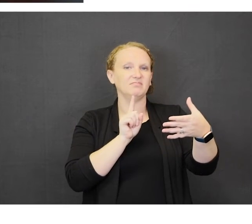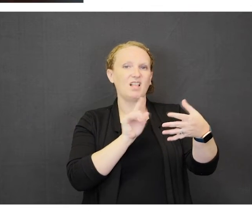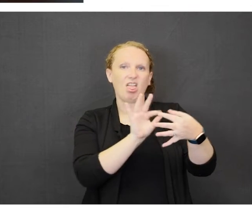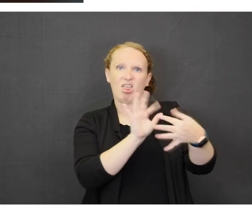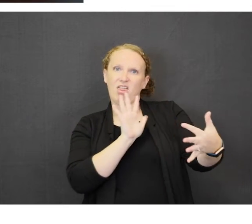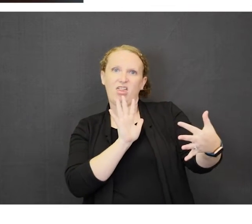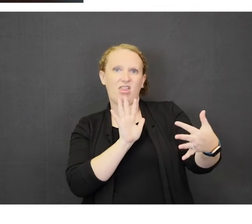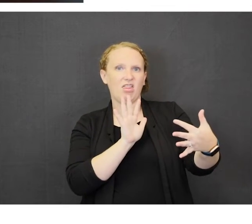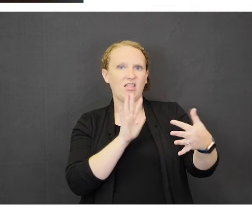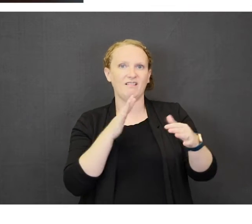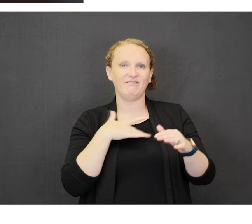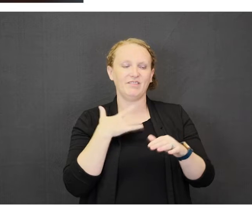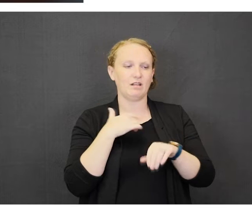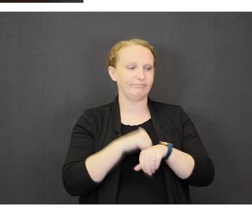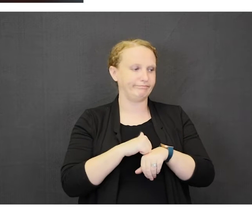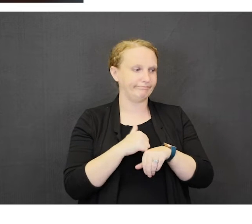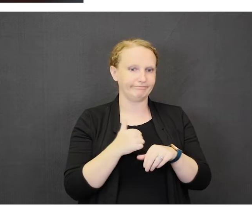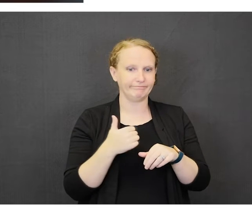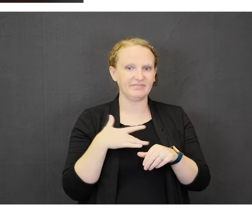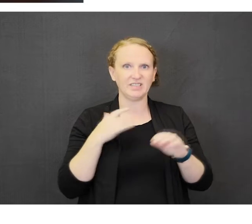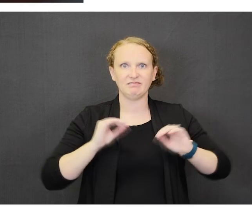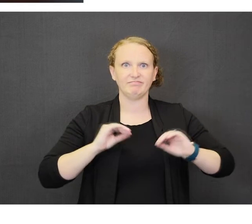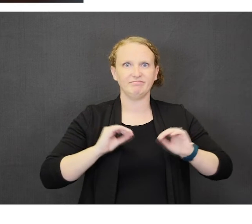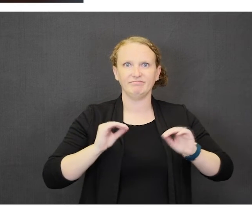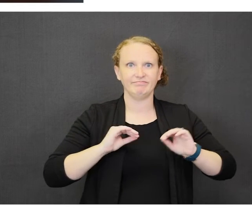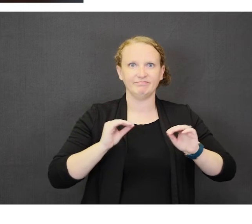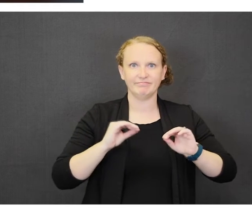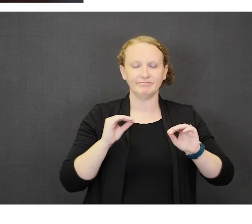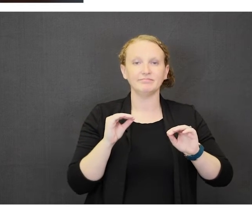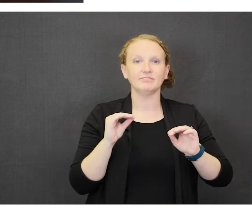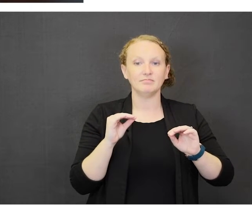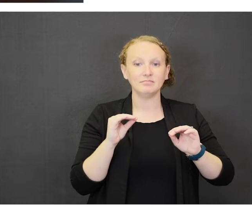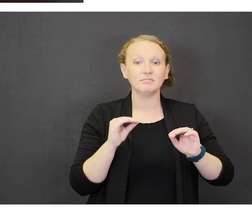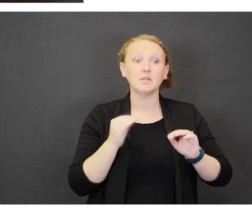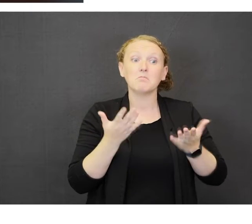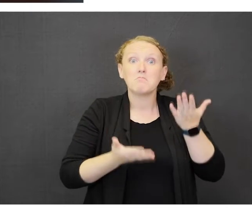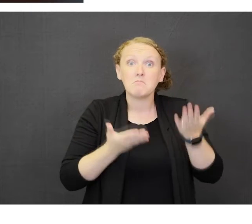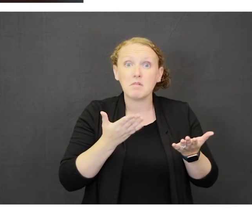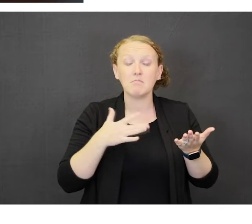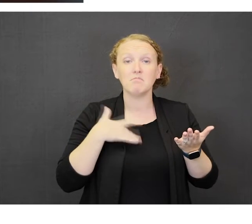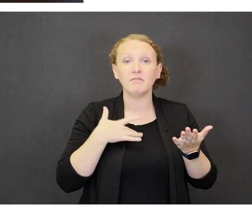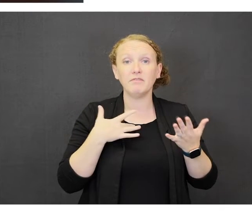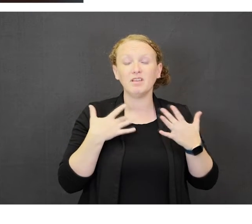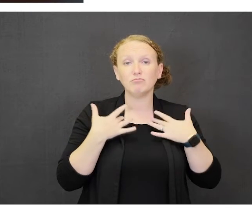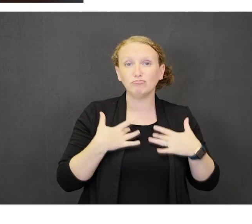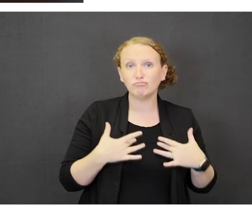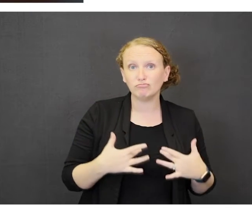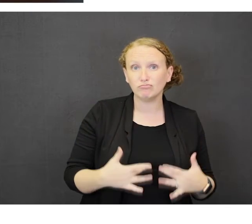even go numb even start to have the experience of depression start toe set in